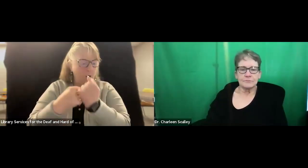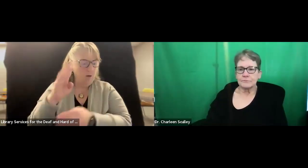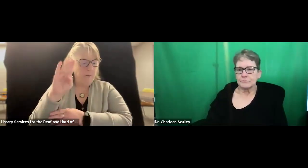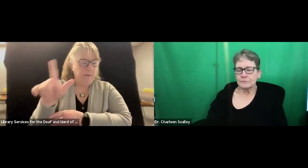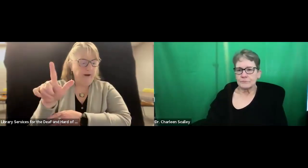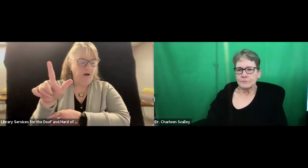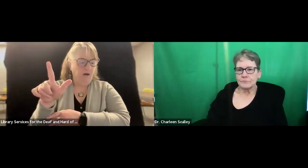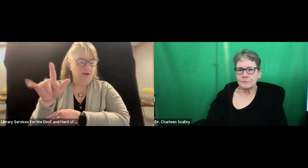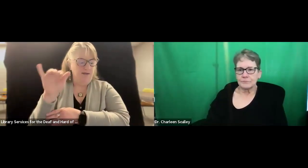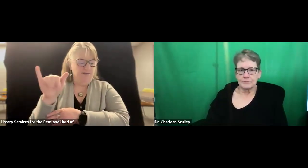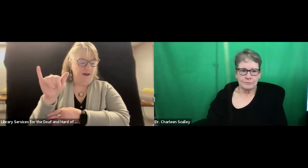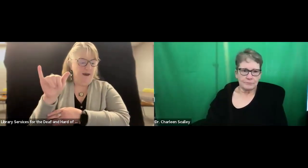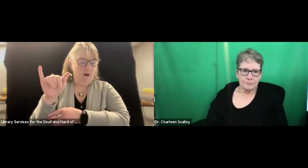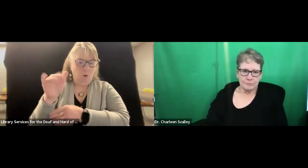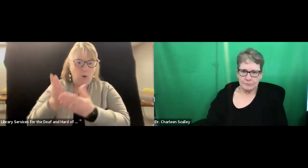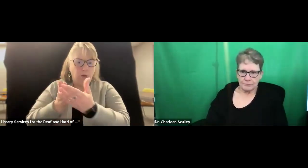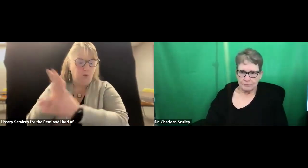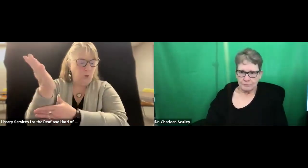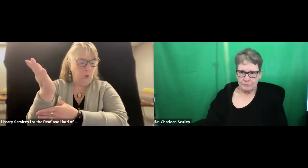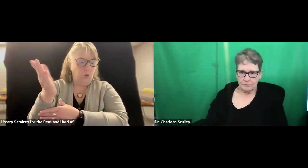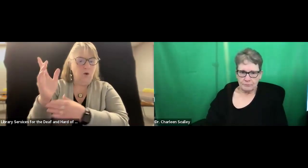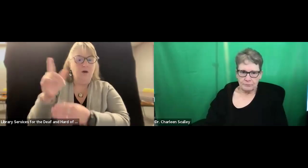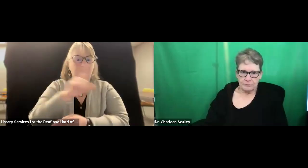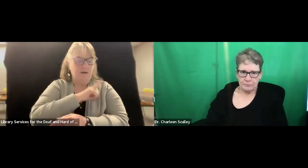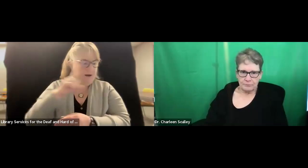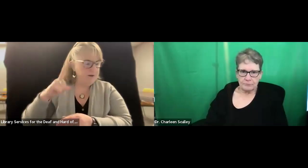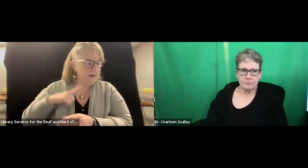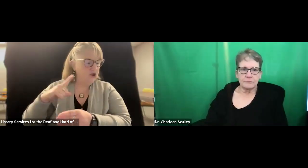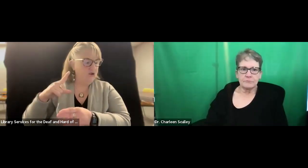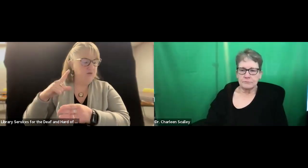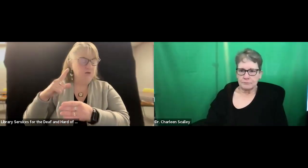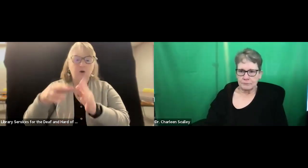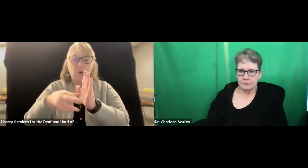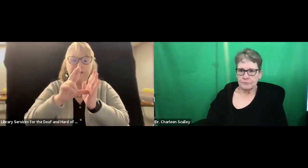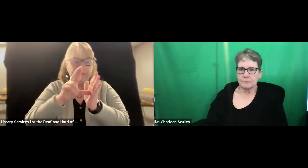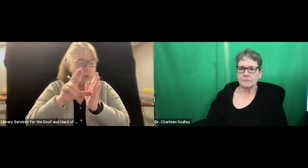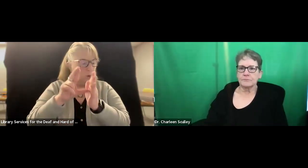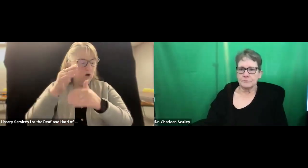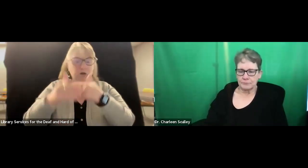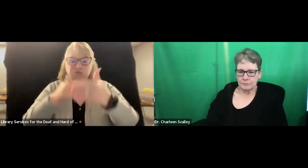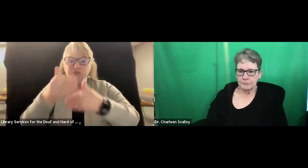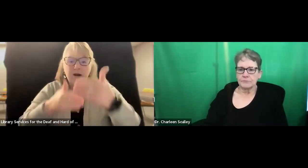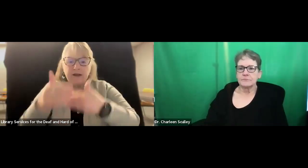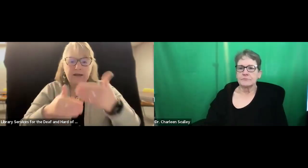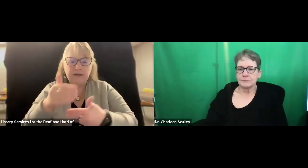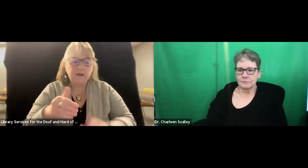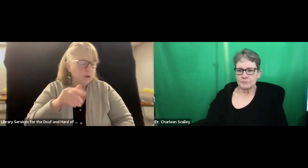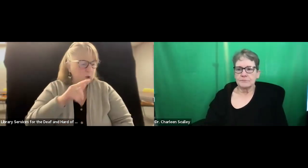who are the legislators who are sponsoring this bill